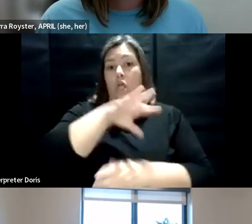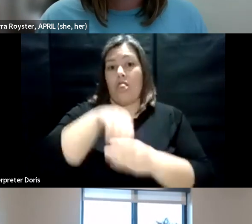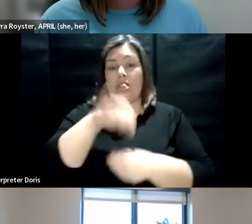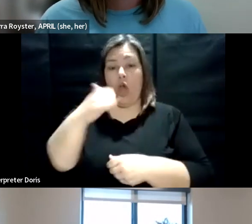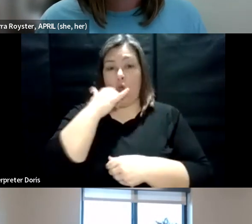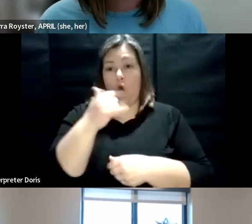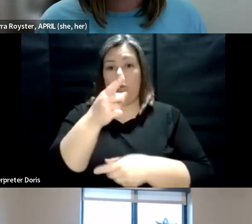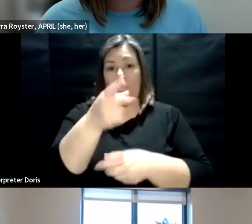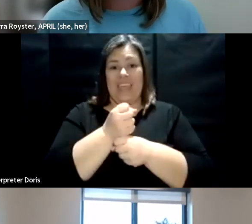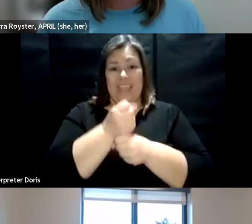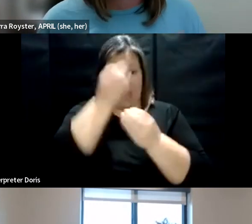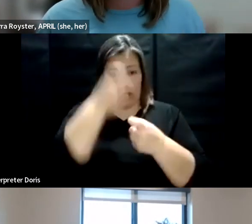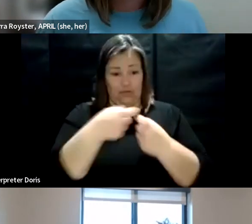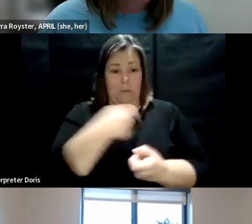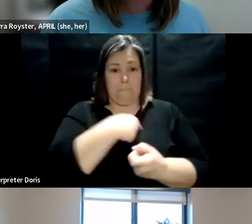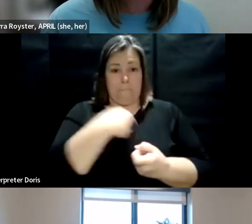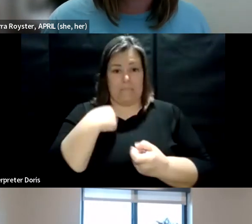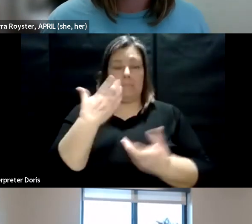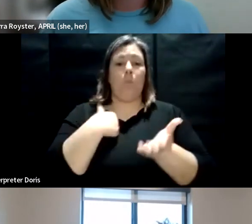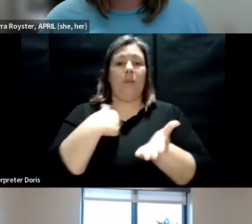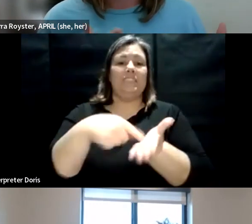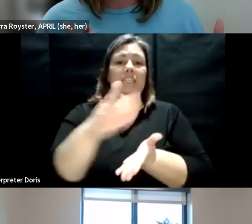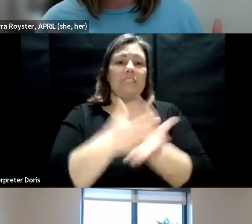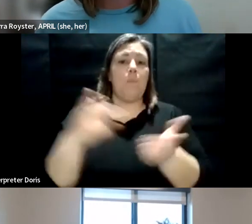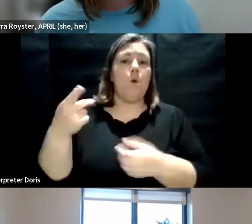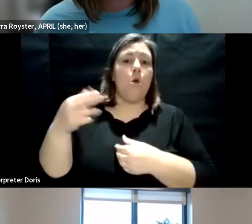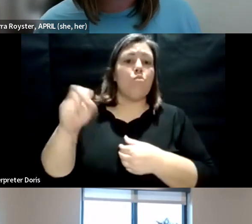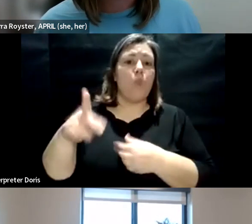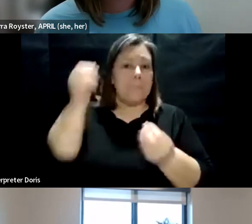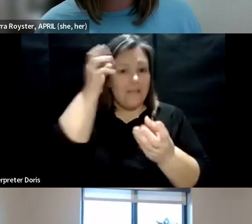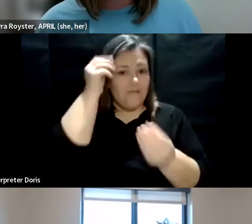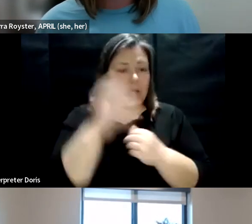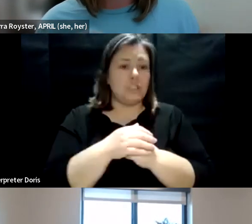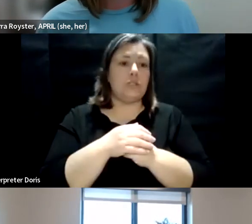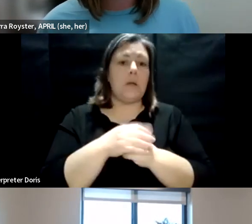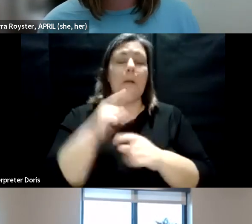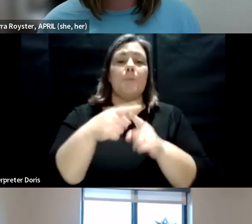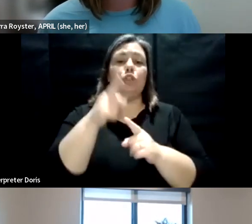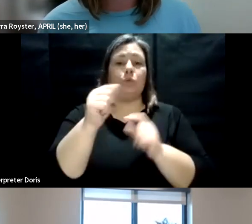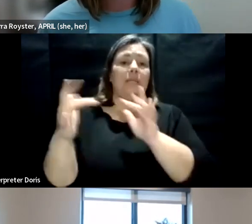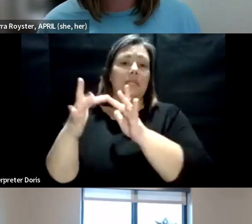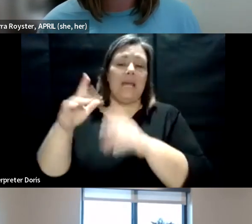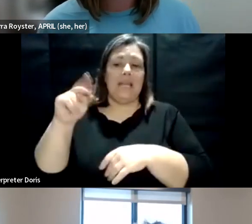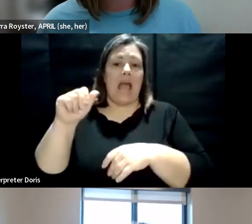I will say NASILC and APRIL are part of some of those stakeholders so our job within this is to educate everyone on this but also to push that information to make sure that CILs and the states are on the calls you're getting that information from us. You're getting that information from us, and then we're sending you maybe some prep information. You can also reach out to not soak in April, to ask questions, to prep you for those calls.